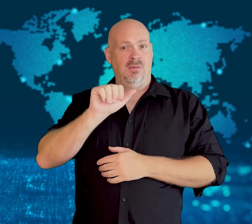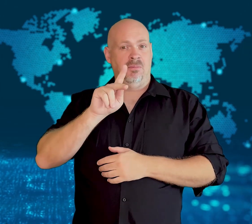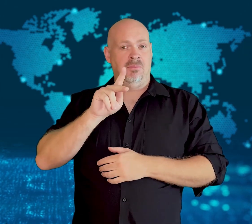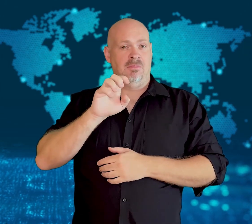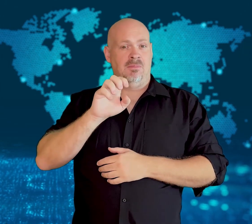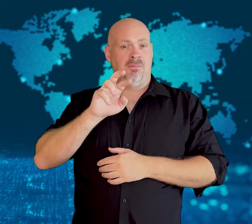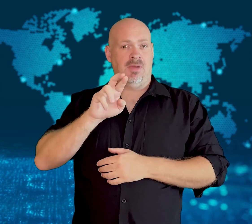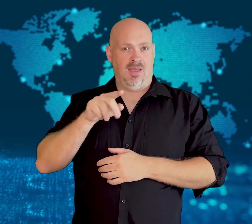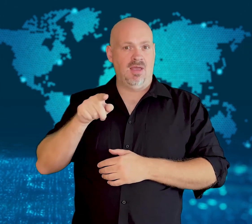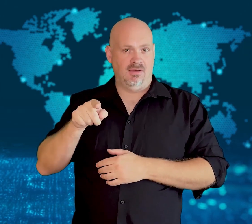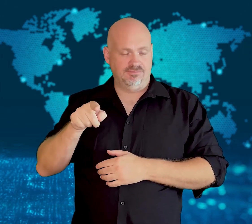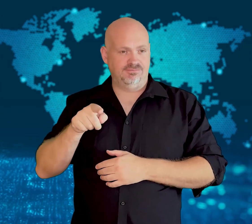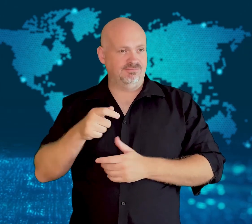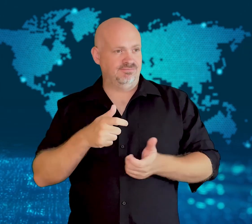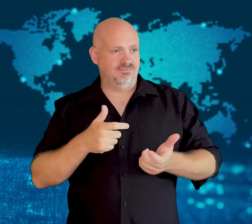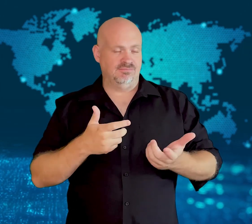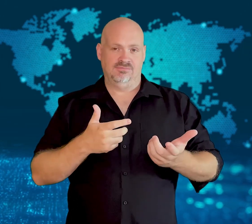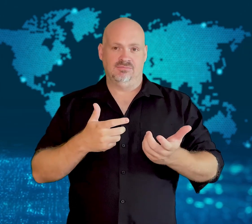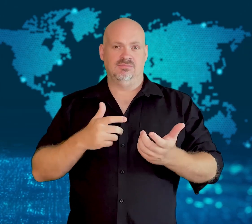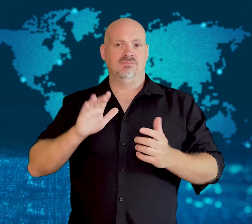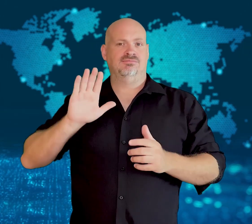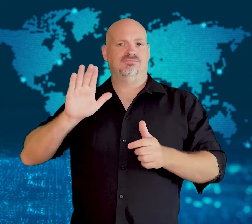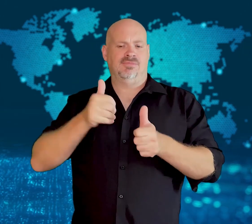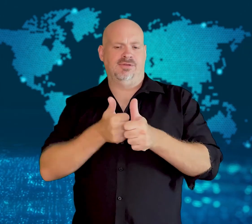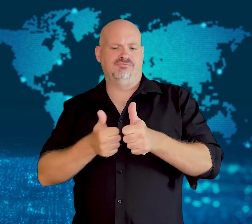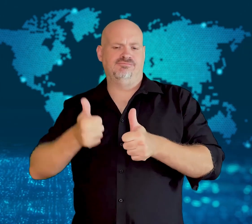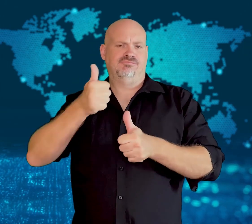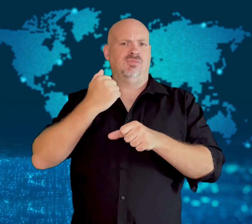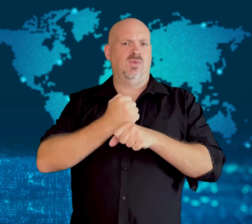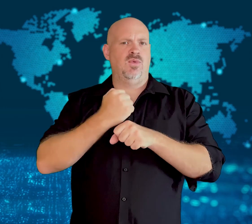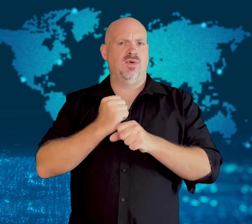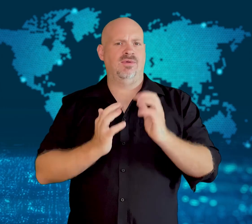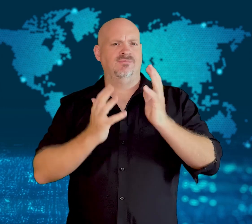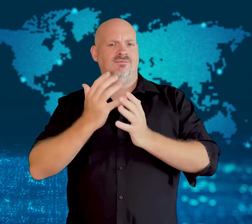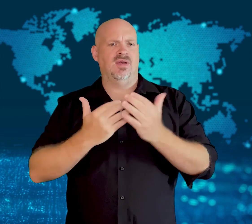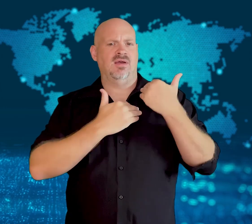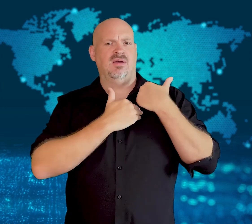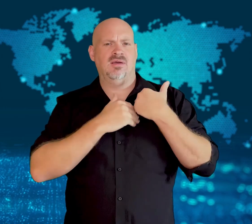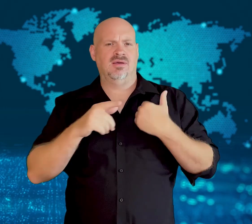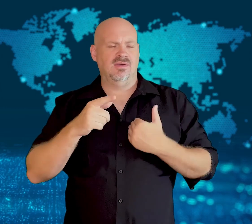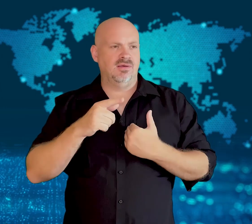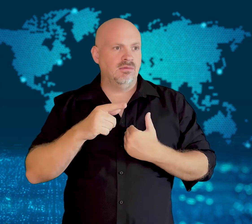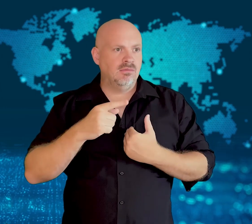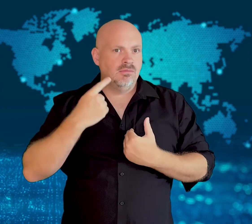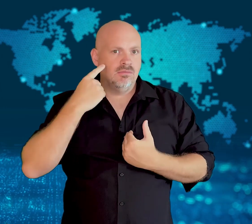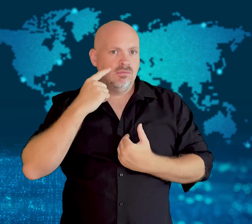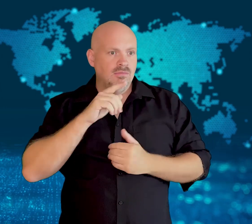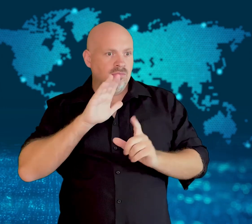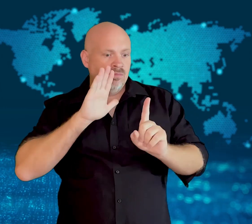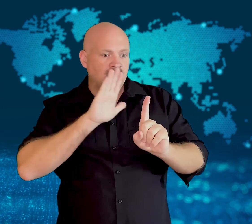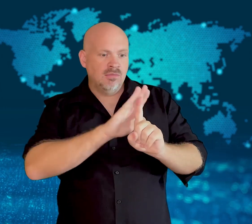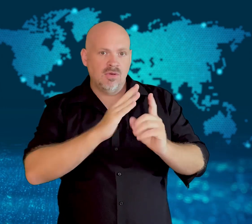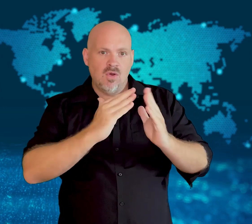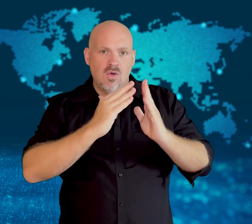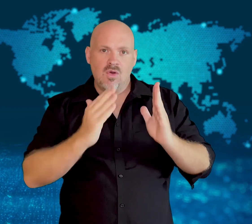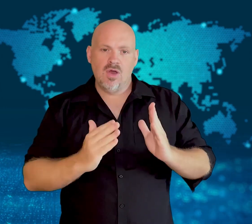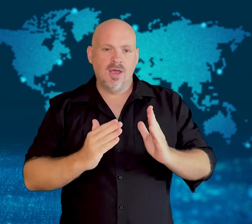When Baker's fire chief realized whose house it was, firefighters arrived